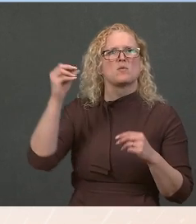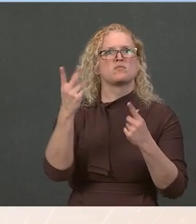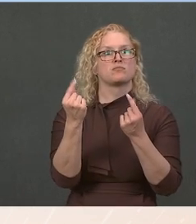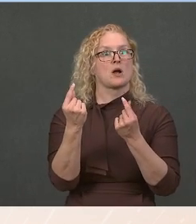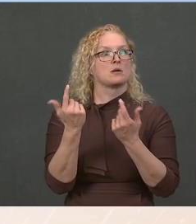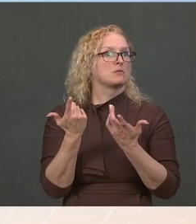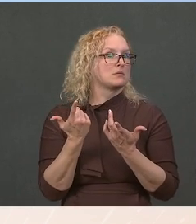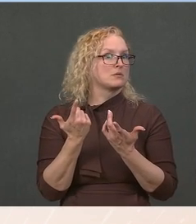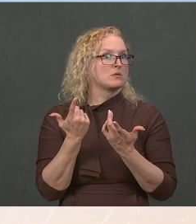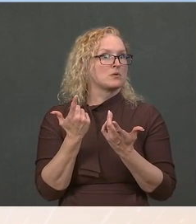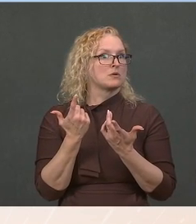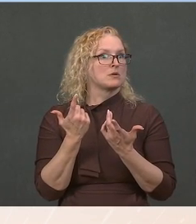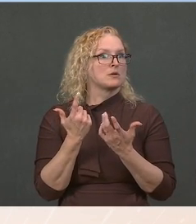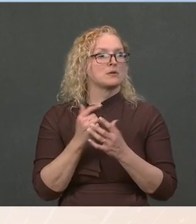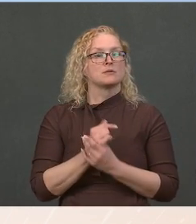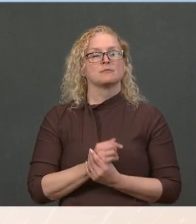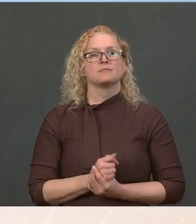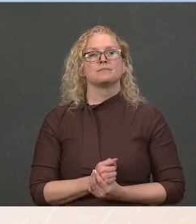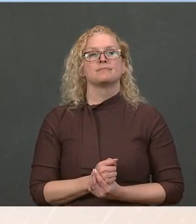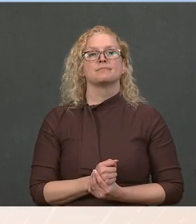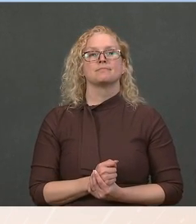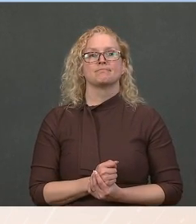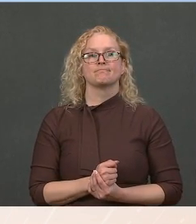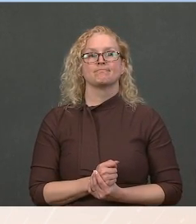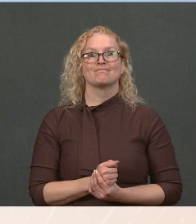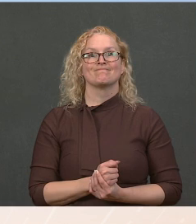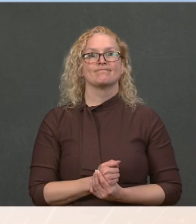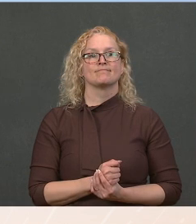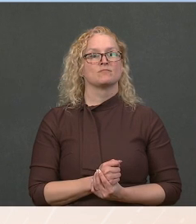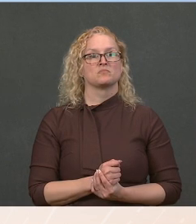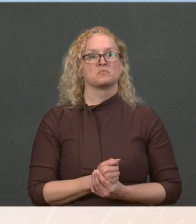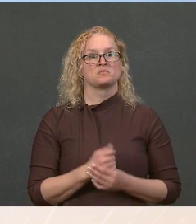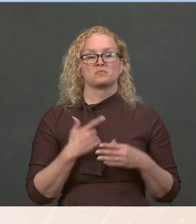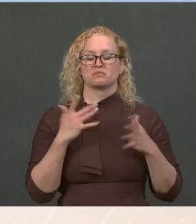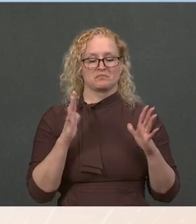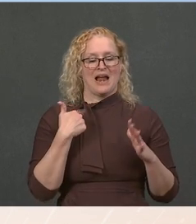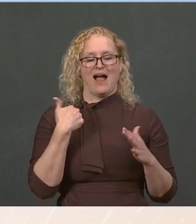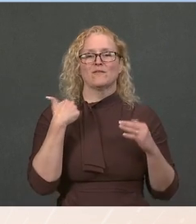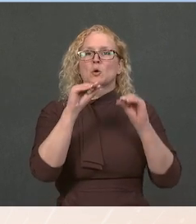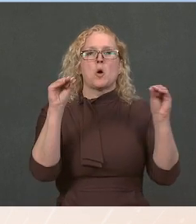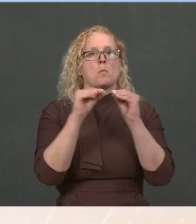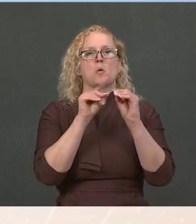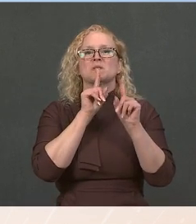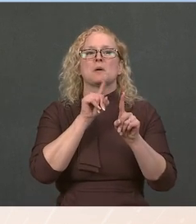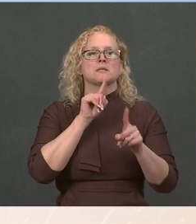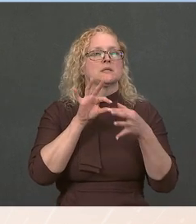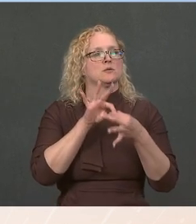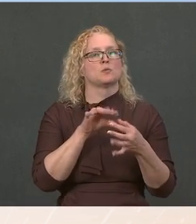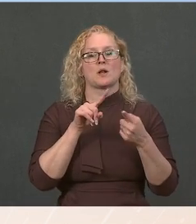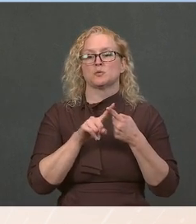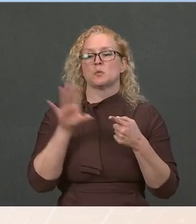as soon as possible. If it's today, that's wonderful, that's better for the American public. I don't have any announcement